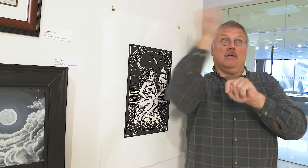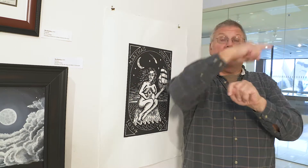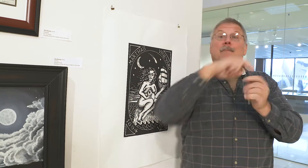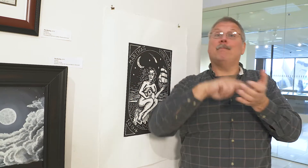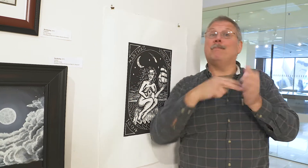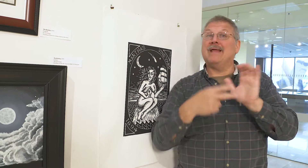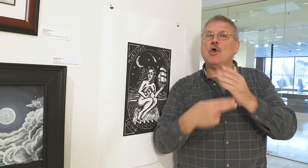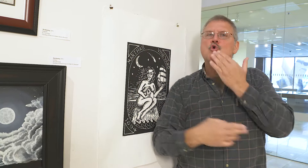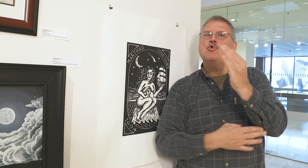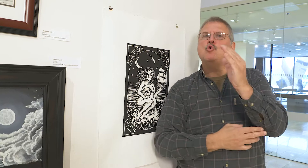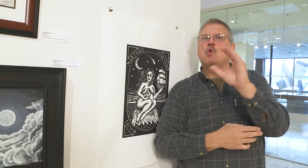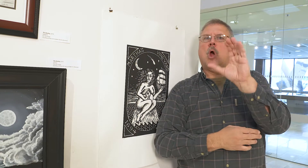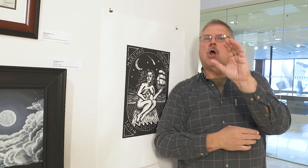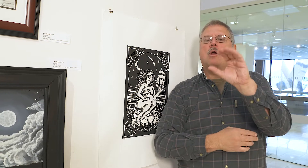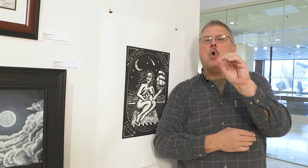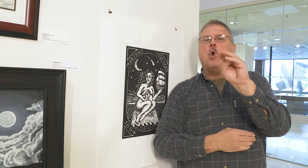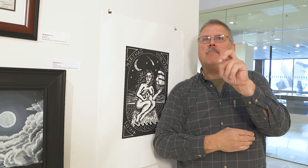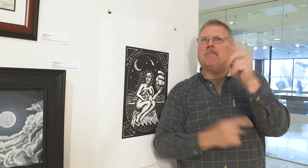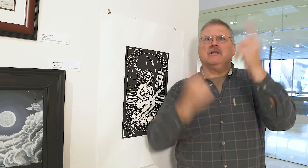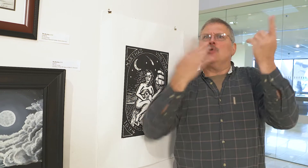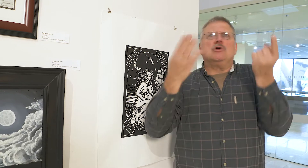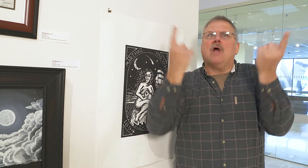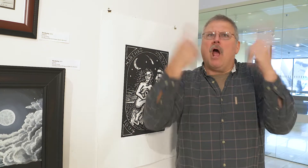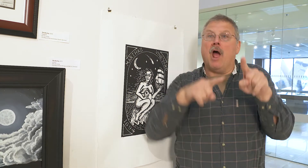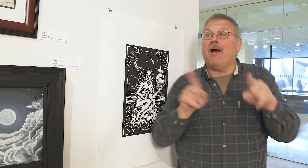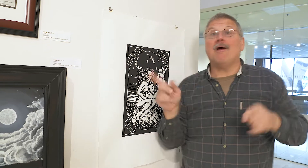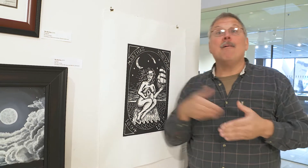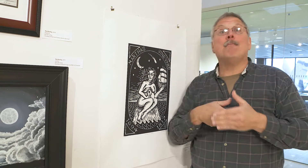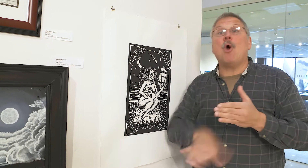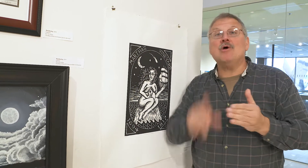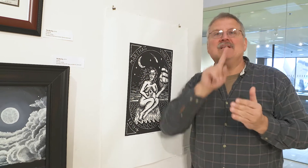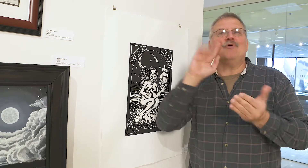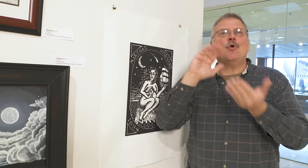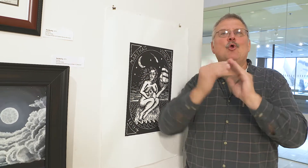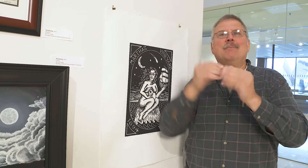The comet was a sign that something good was about to happen--